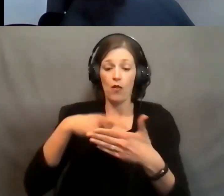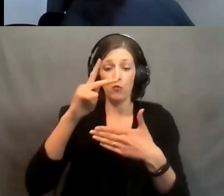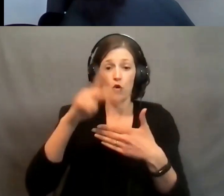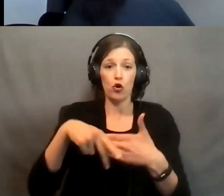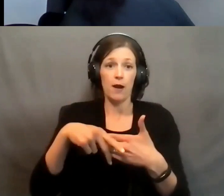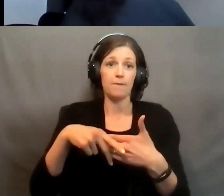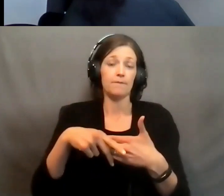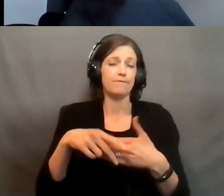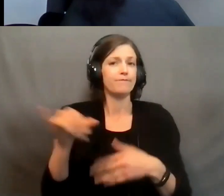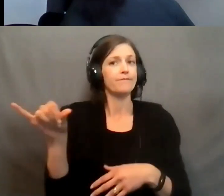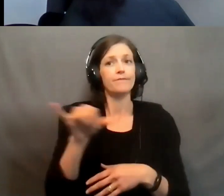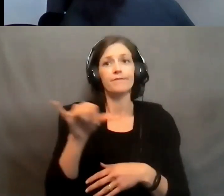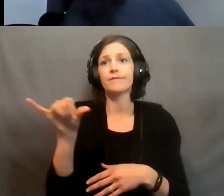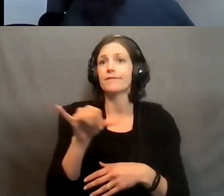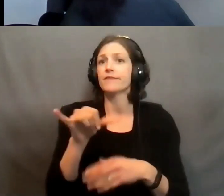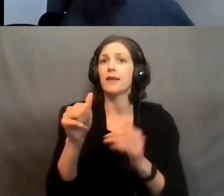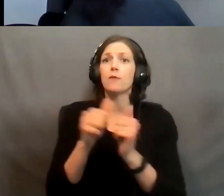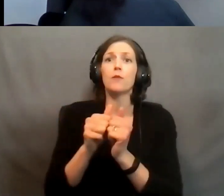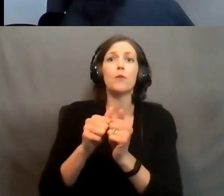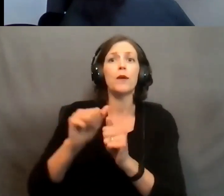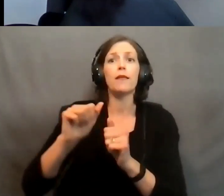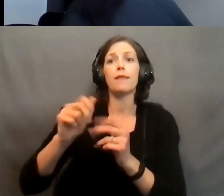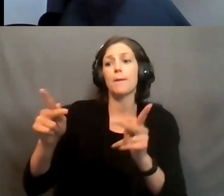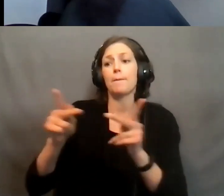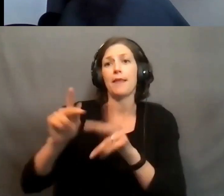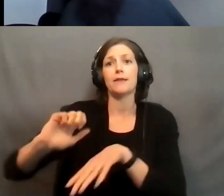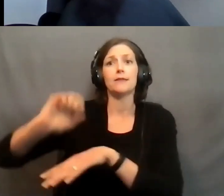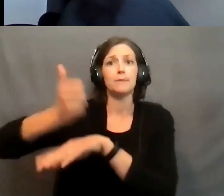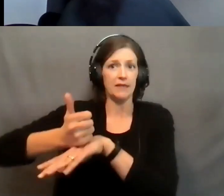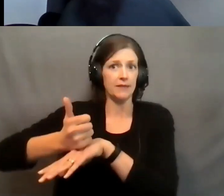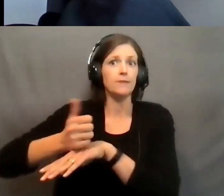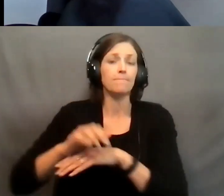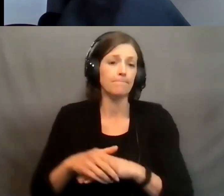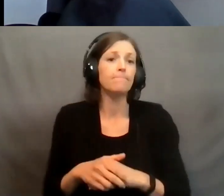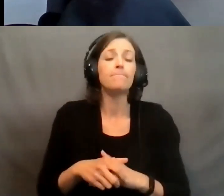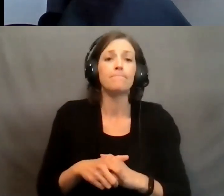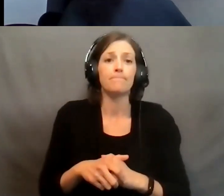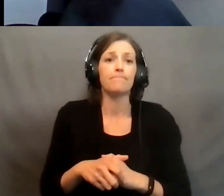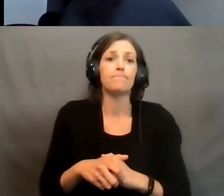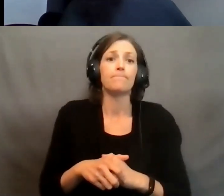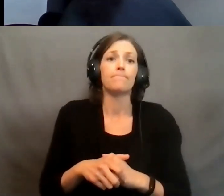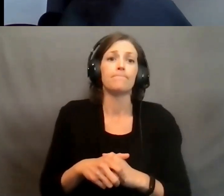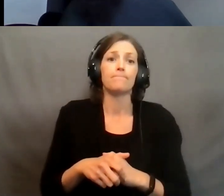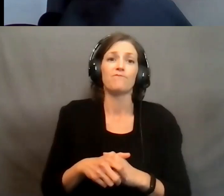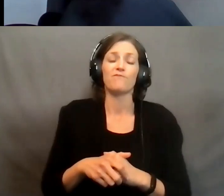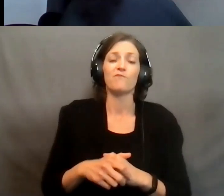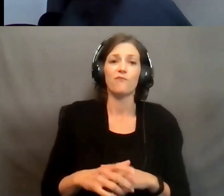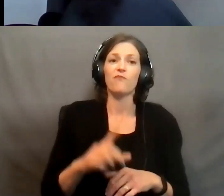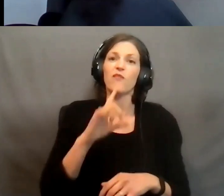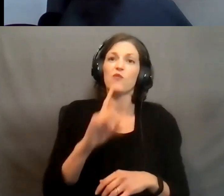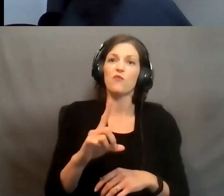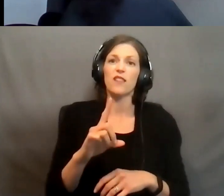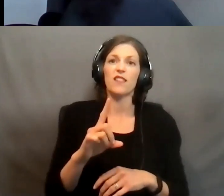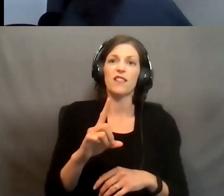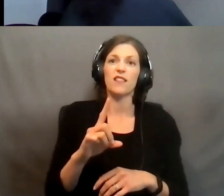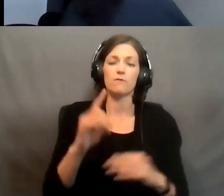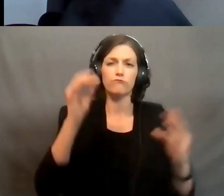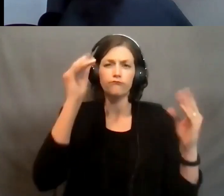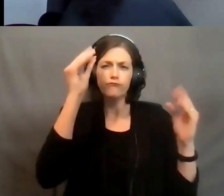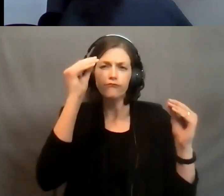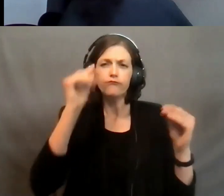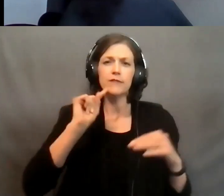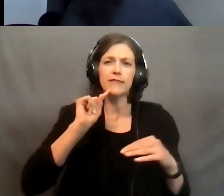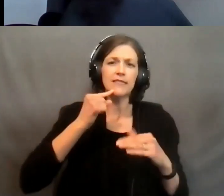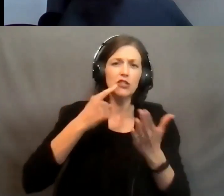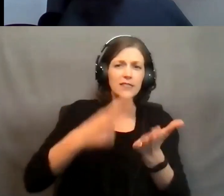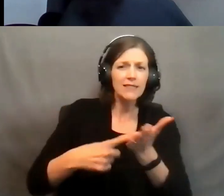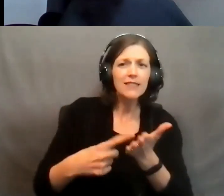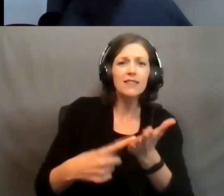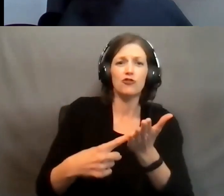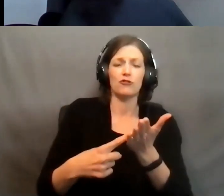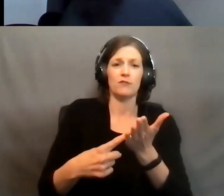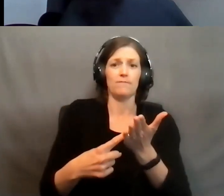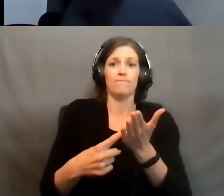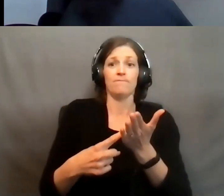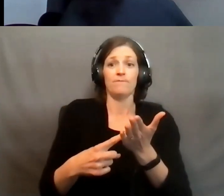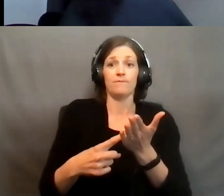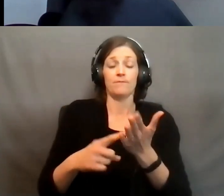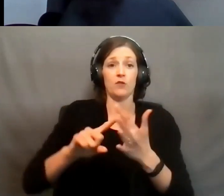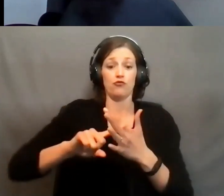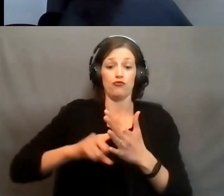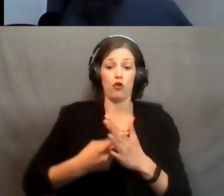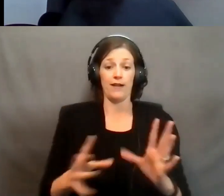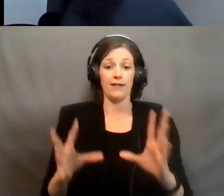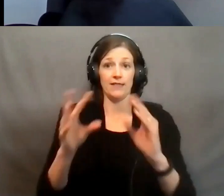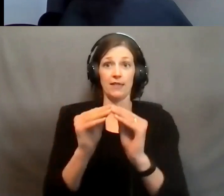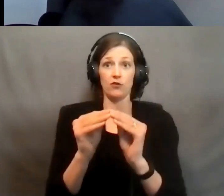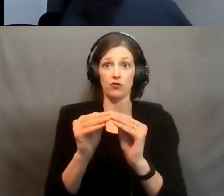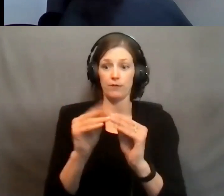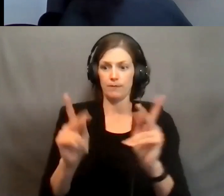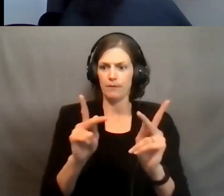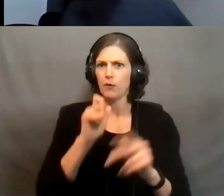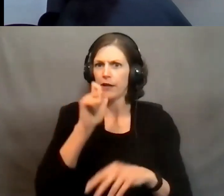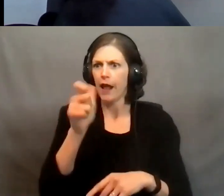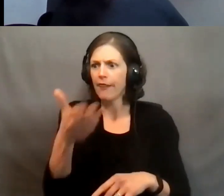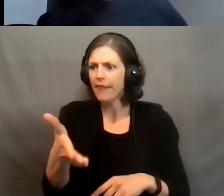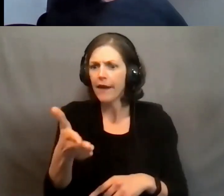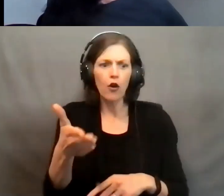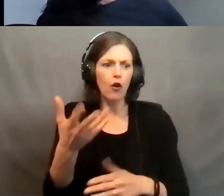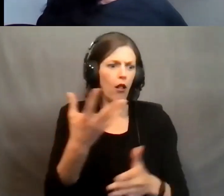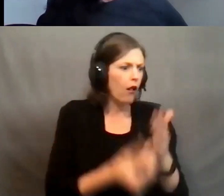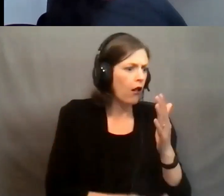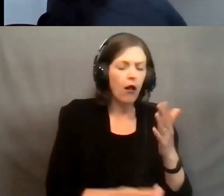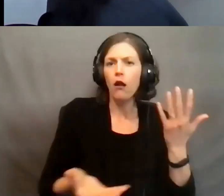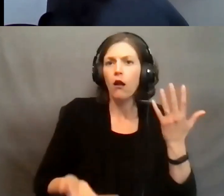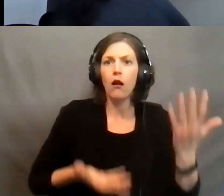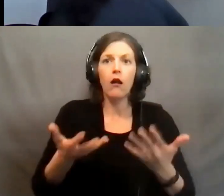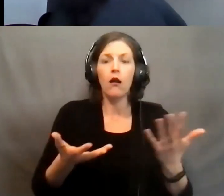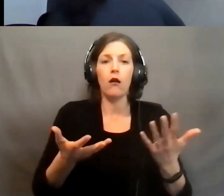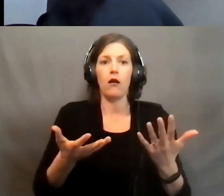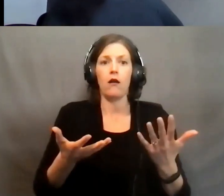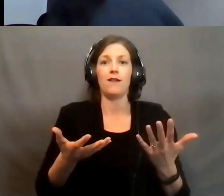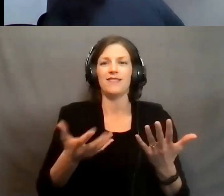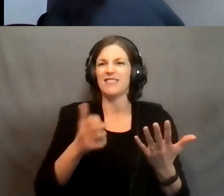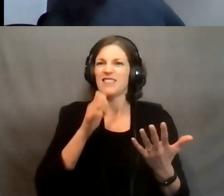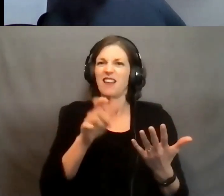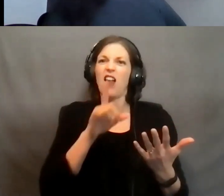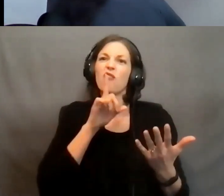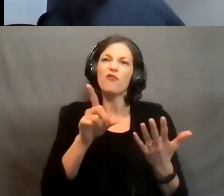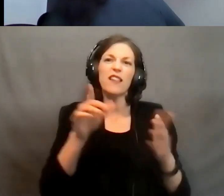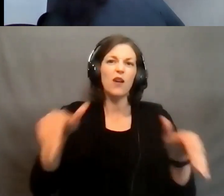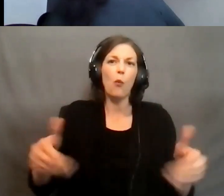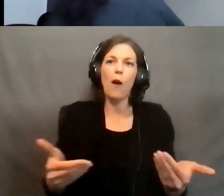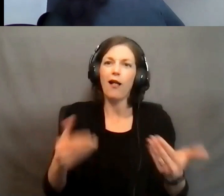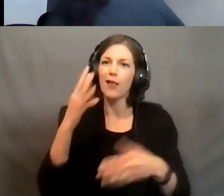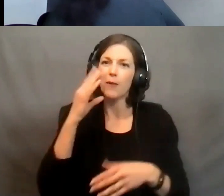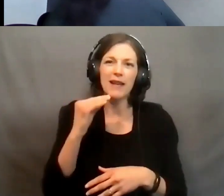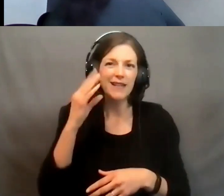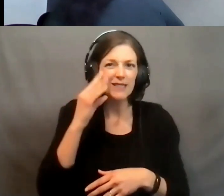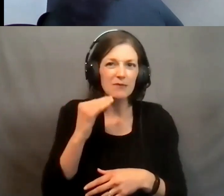13:09:35 the thing with the play space meeting. 13:09:38 – –.